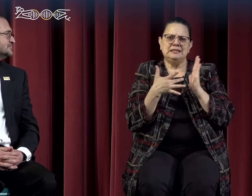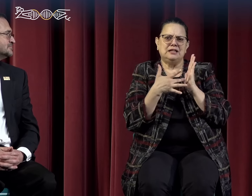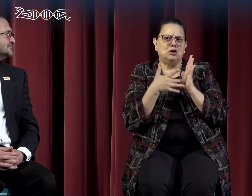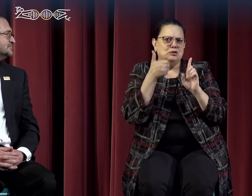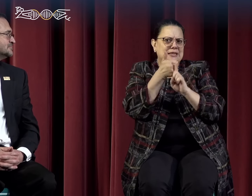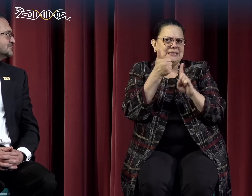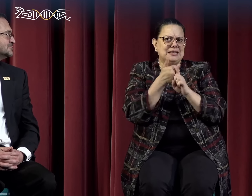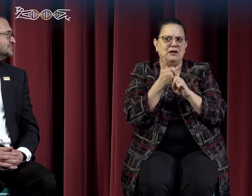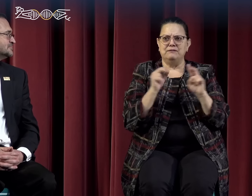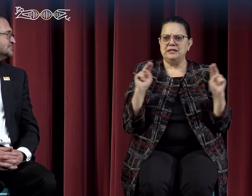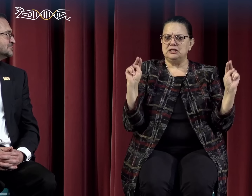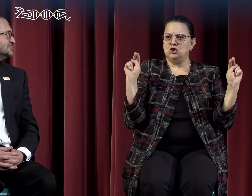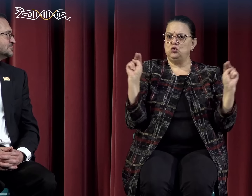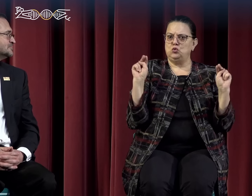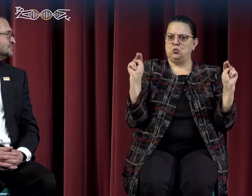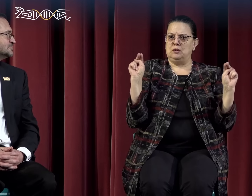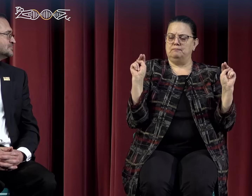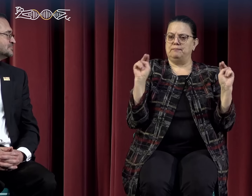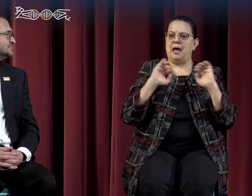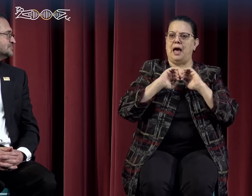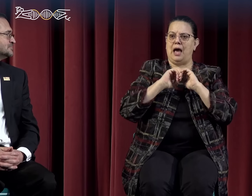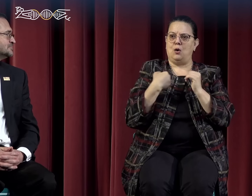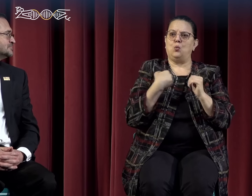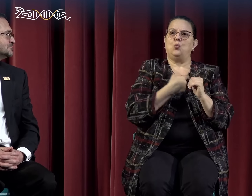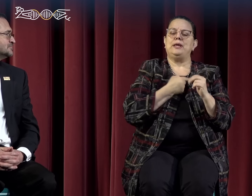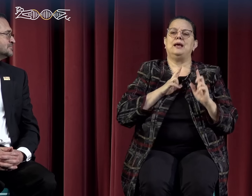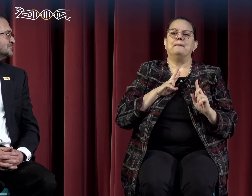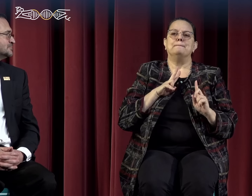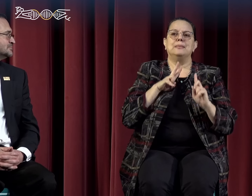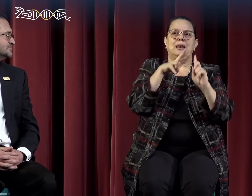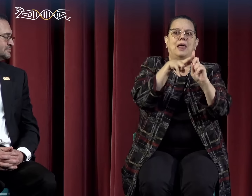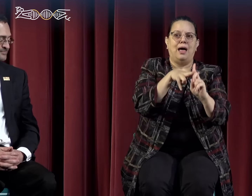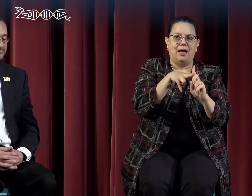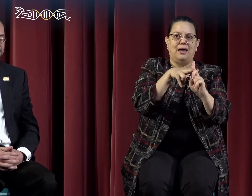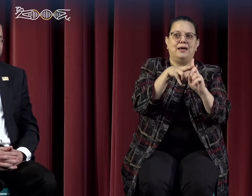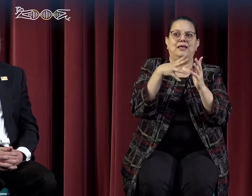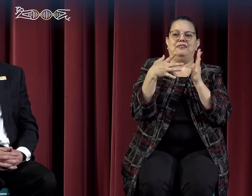specific technology that is technically neutral but to apply that